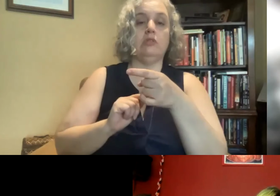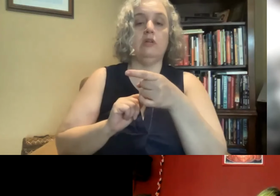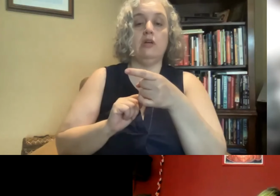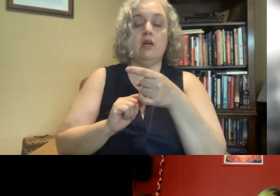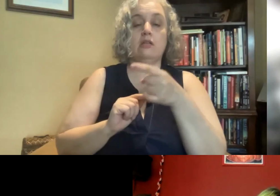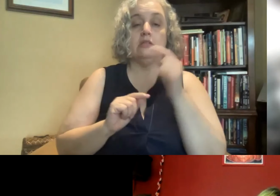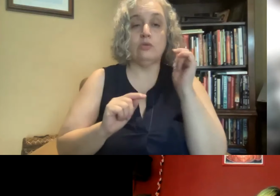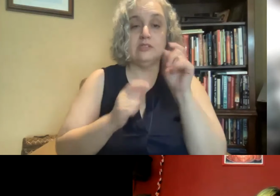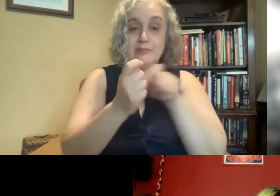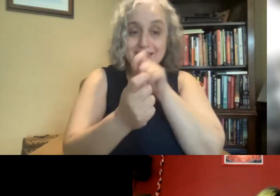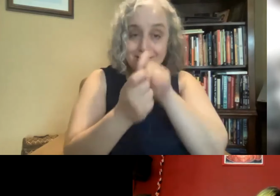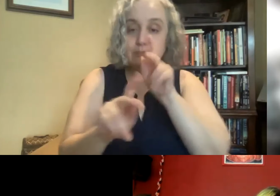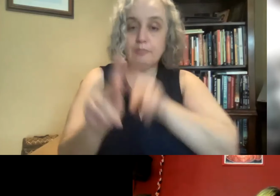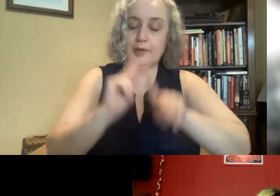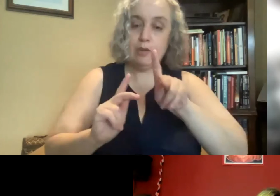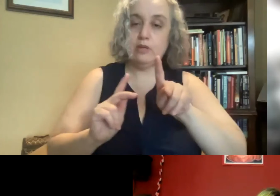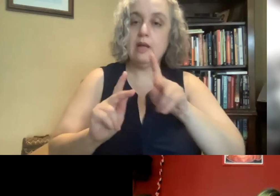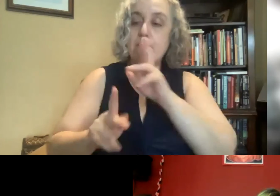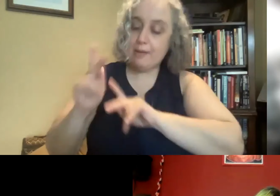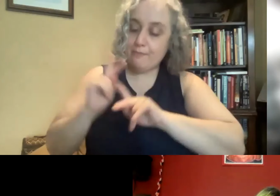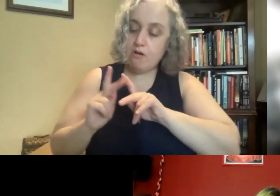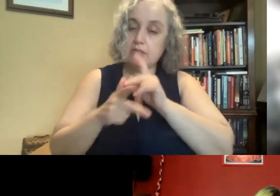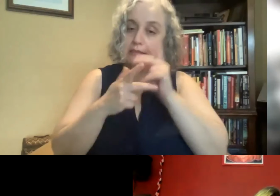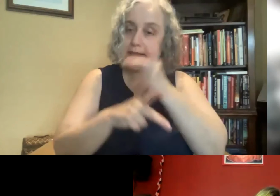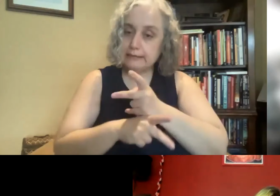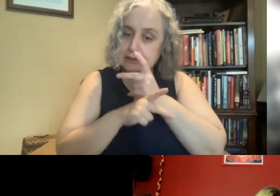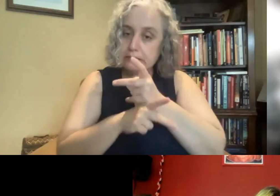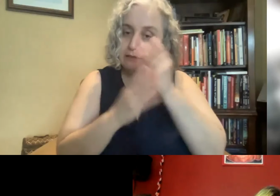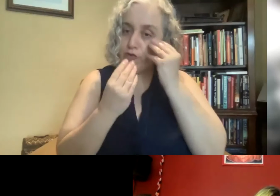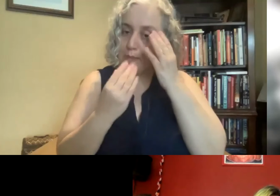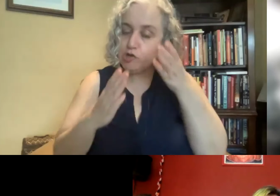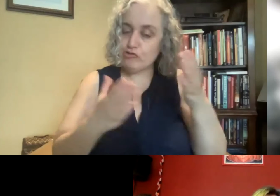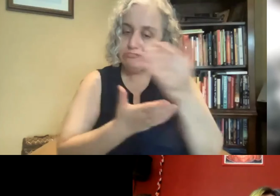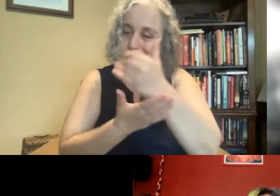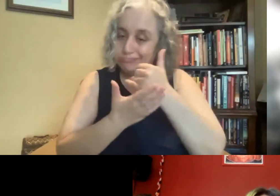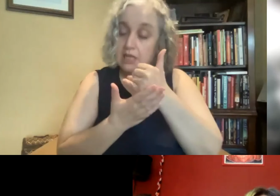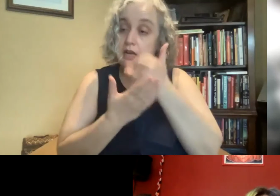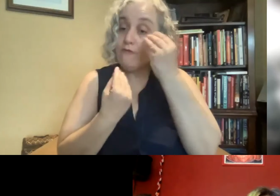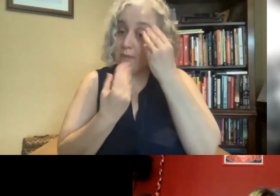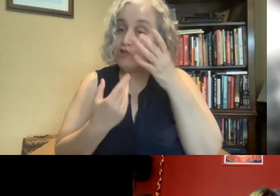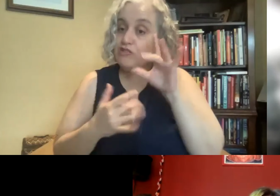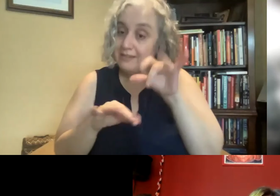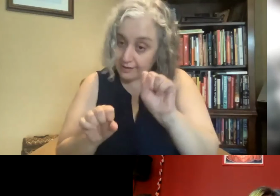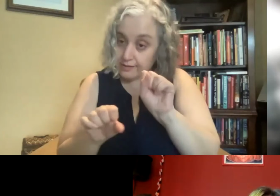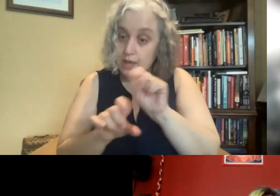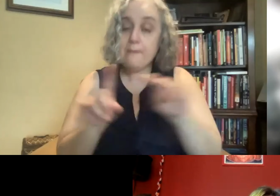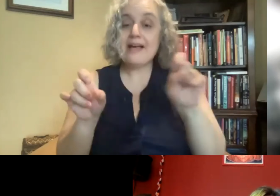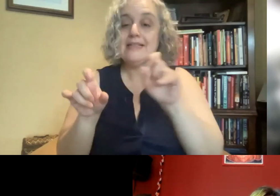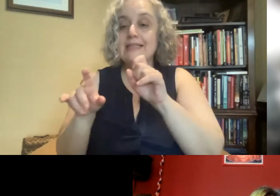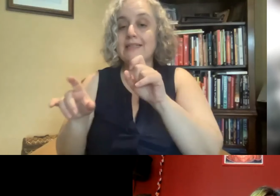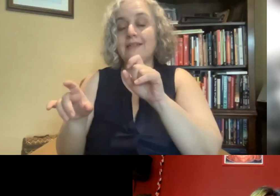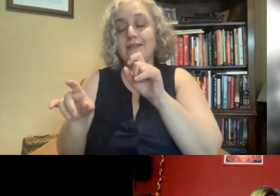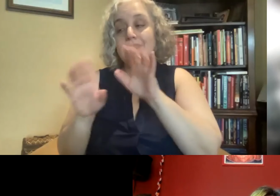and there's some gatekeepers of that data. I think that's been incredibly interesting.